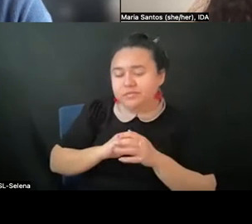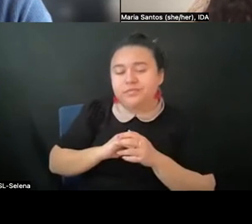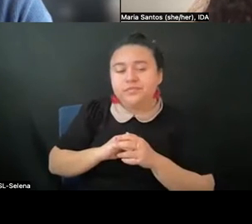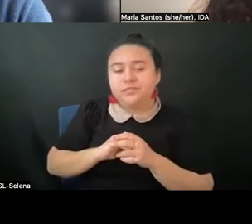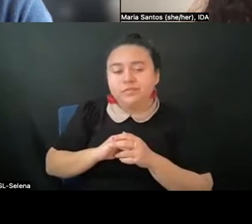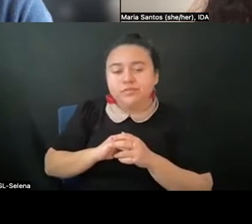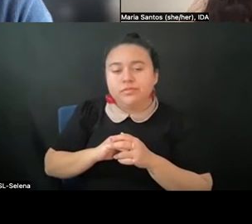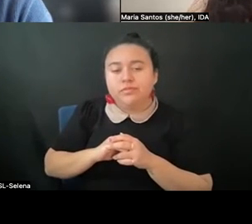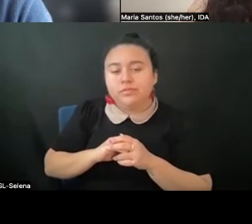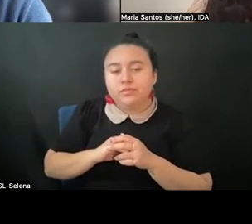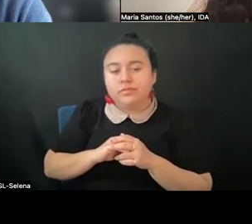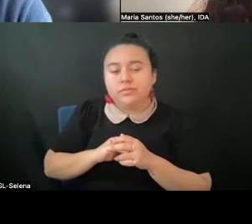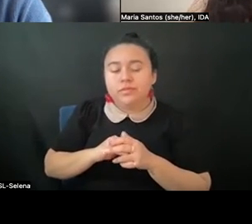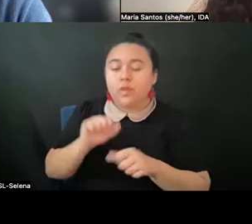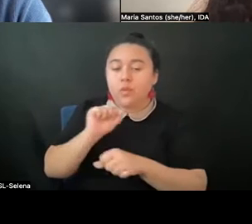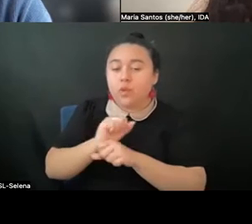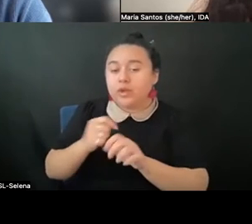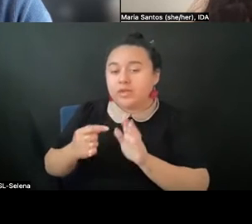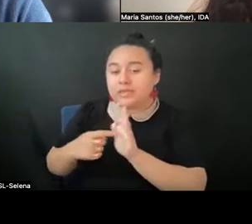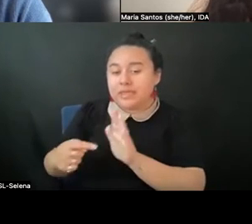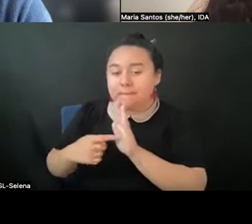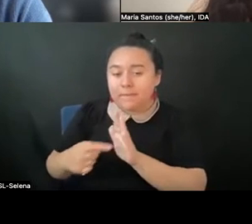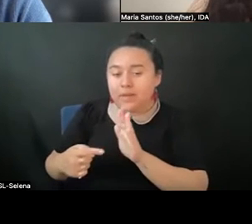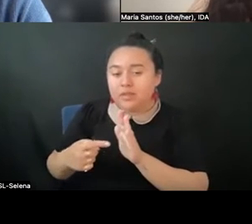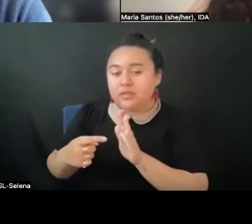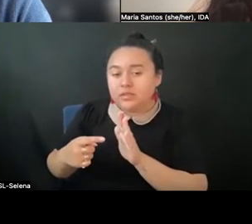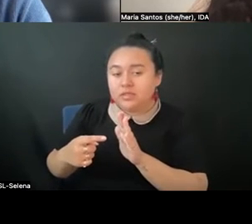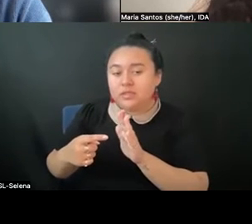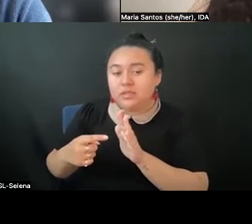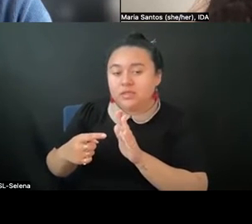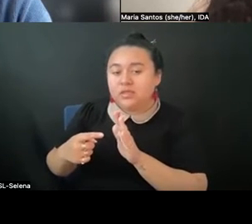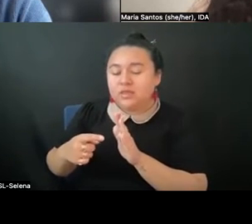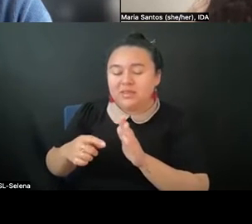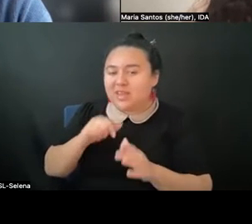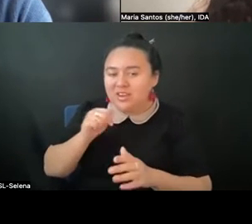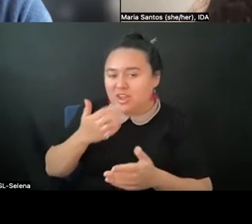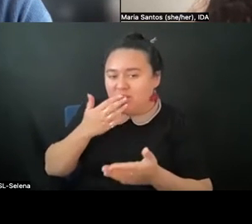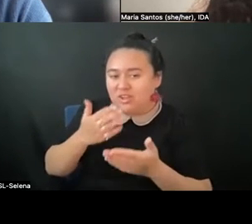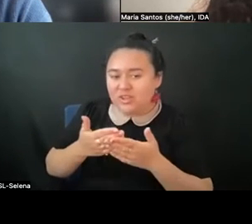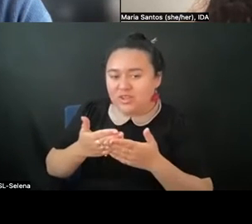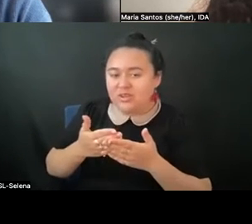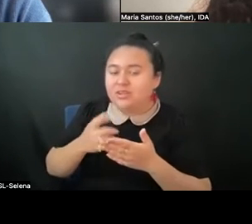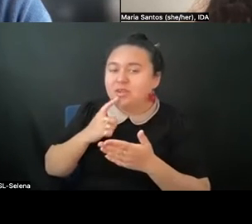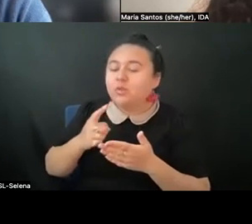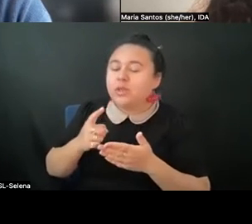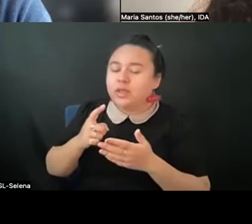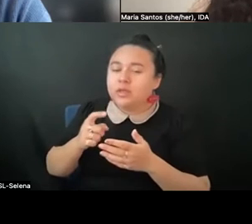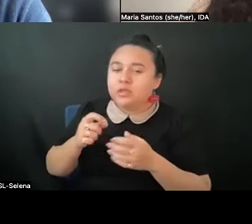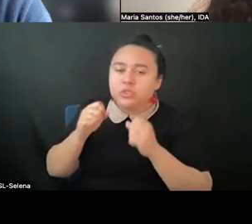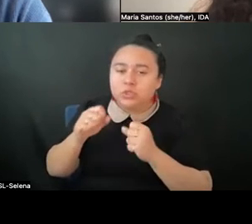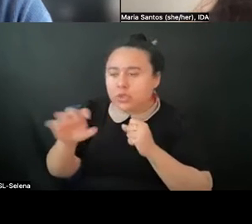I would say the work samples that work worst are, like, highly curated trailers and sizzle reels.